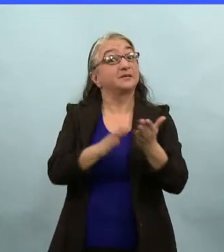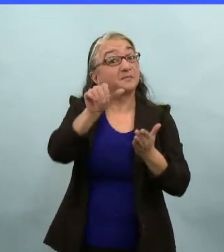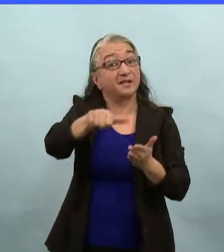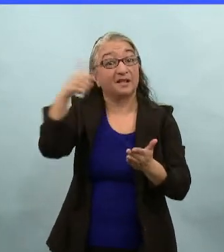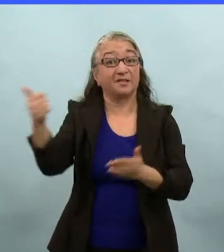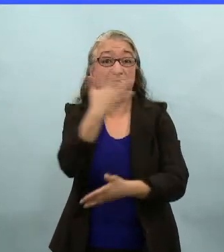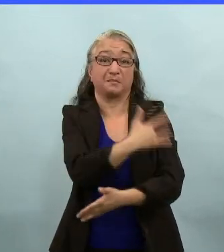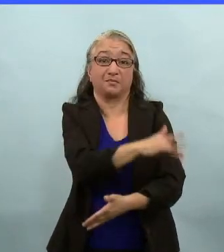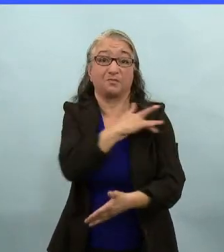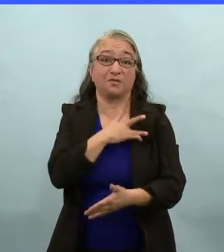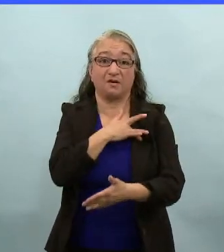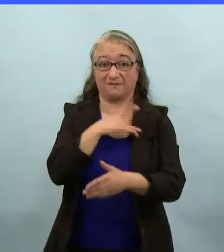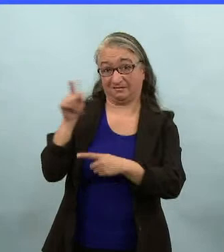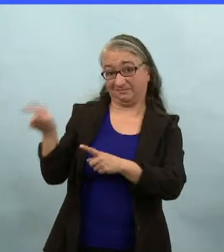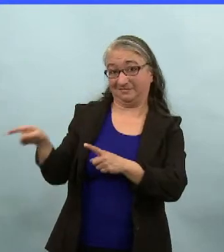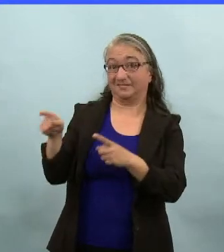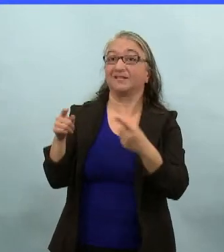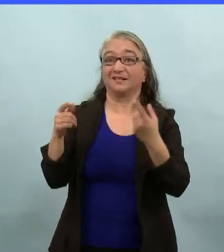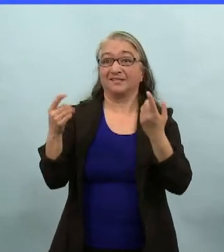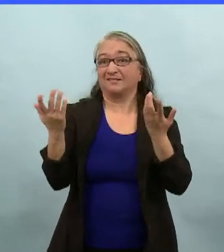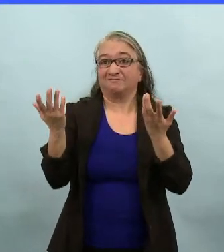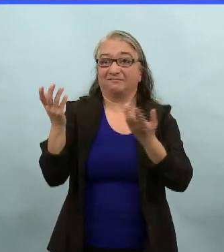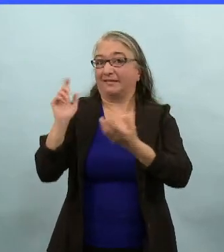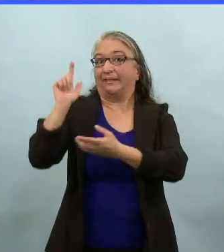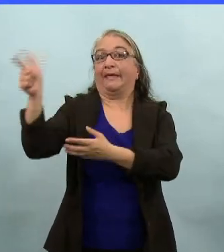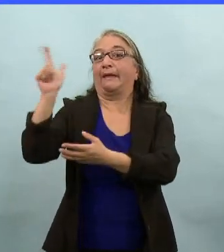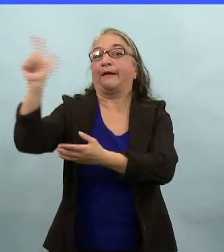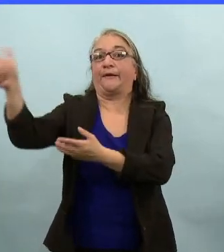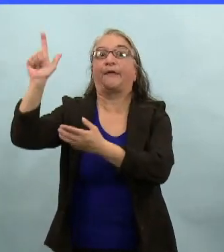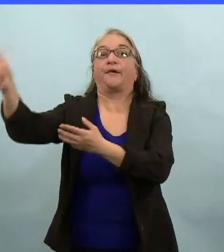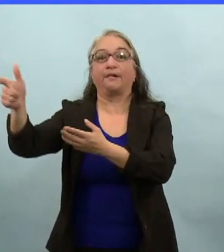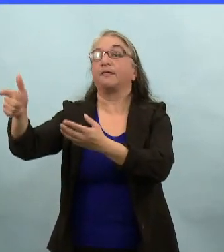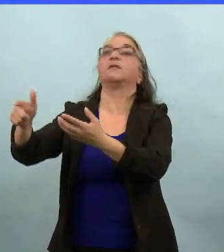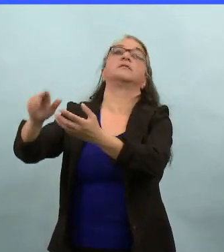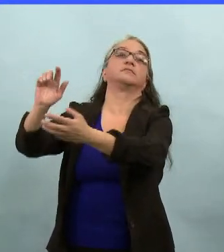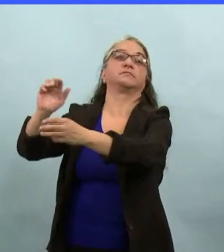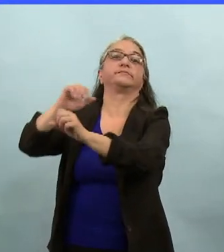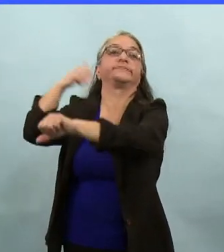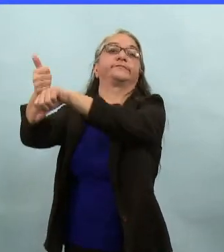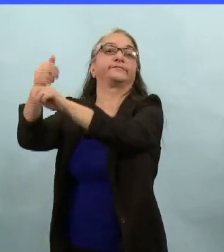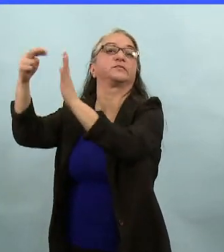i think because we were proactive because we took those steps those measures to put more stringent